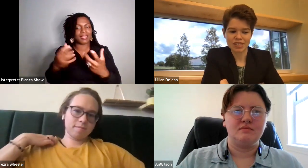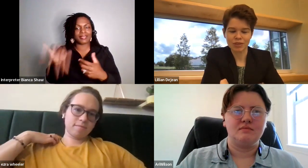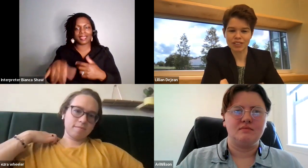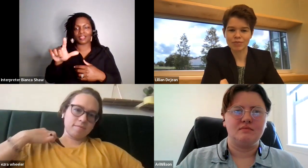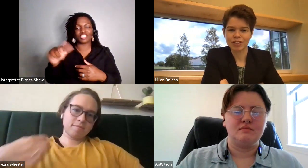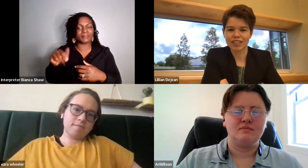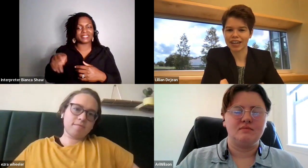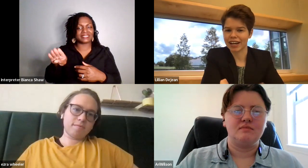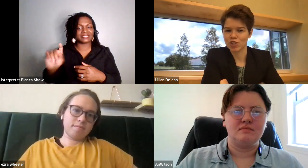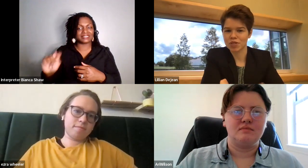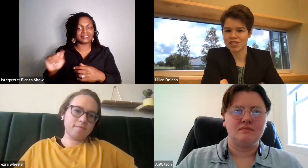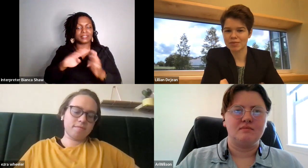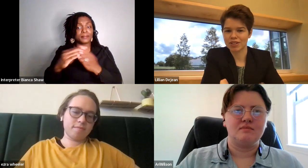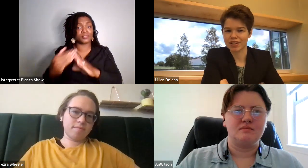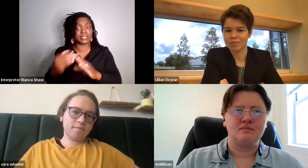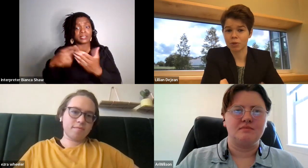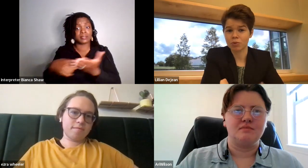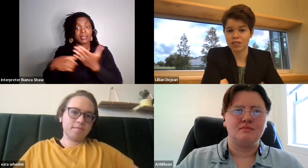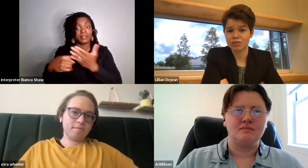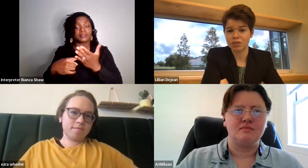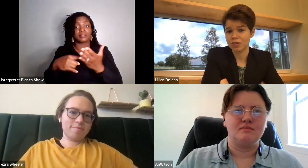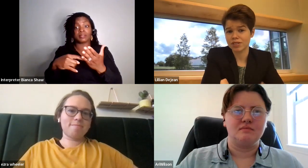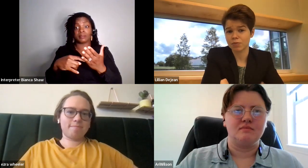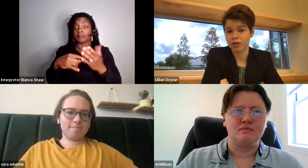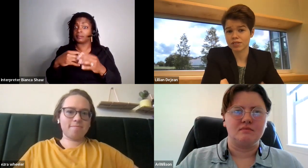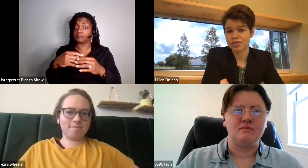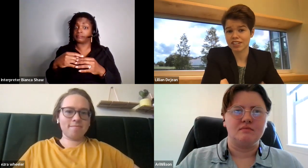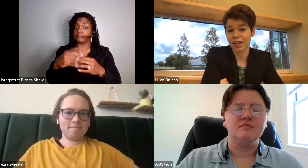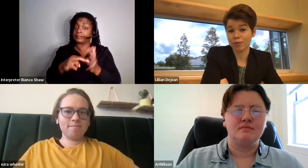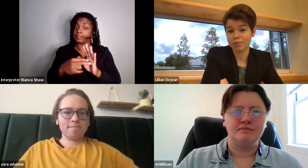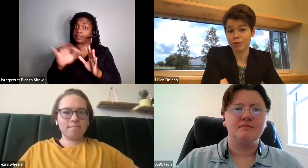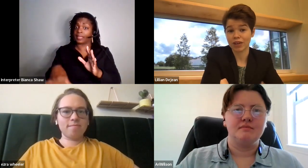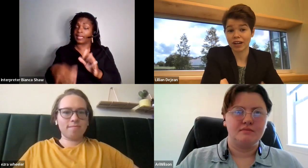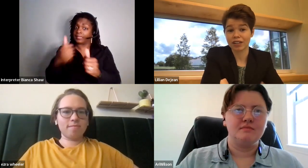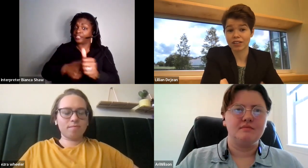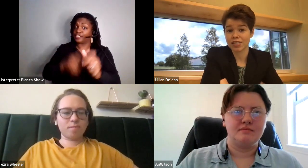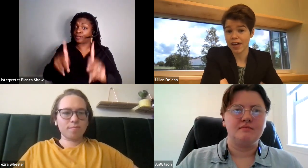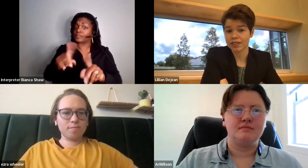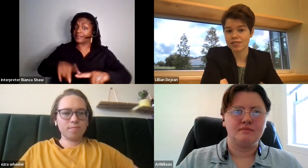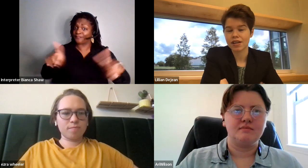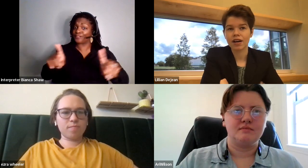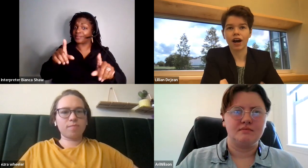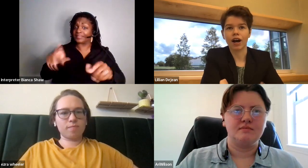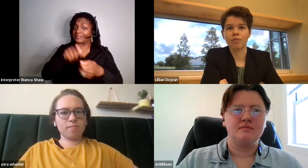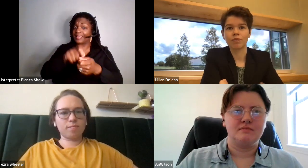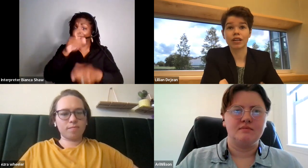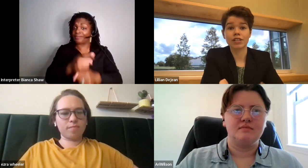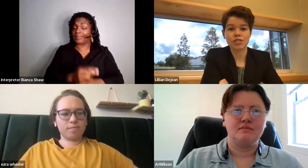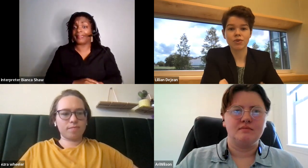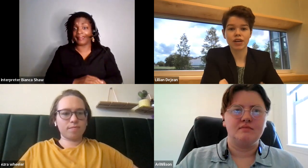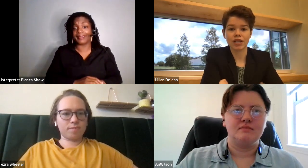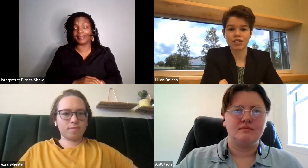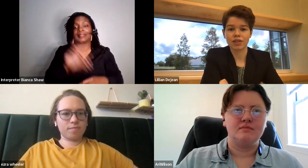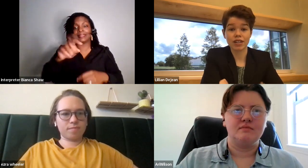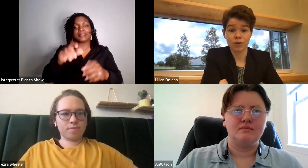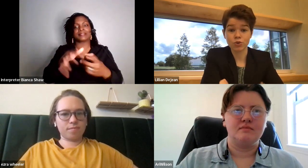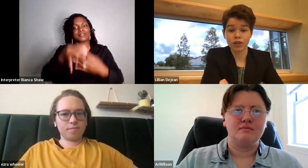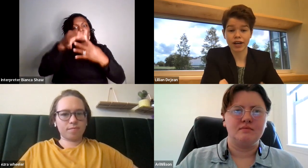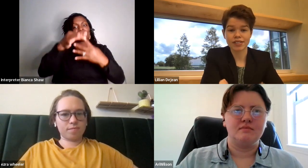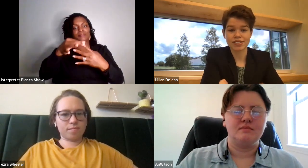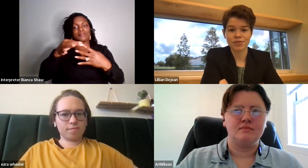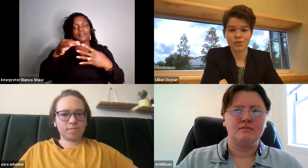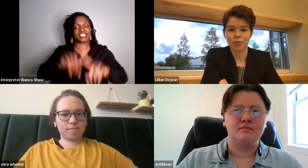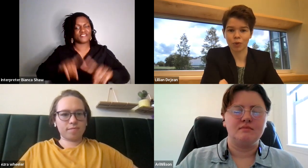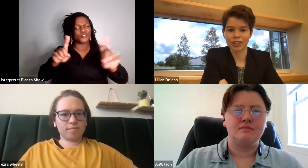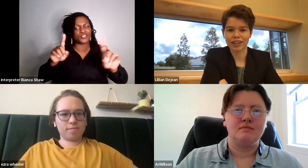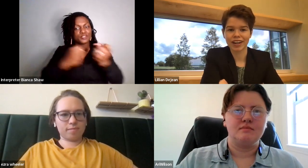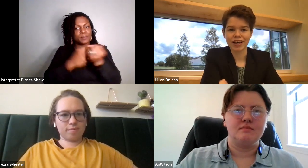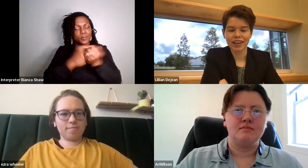and LGBT community. both need unique supports that other people may not expect but it's so and individualized and so important.